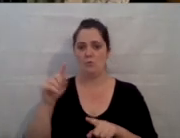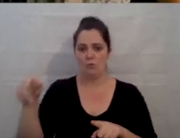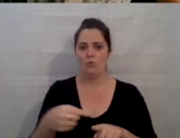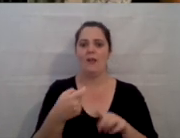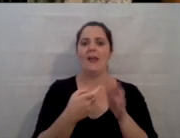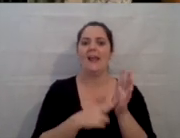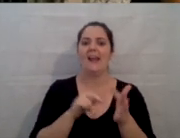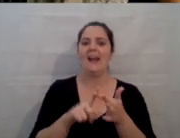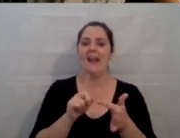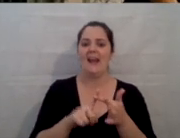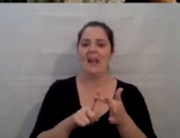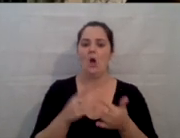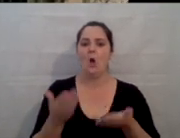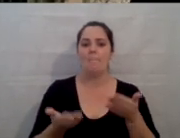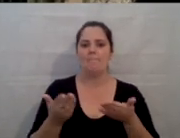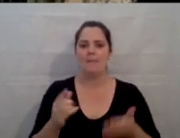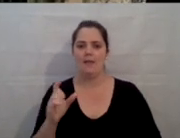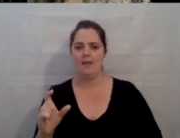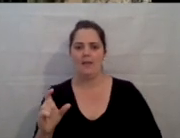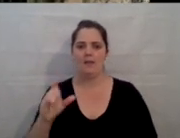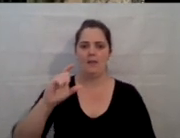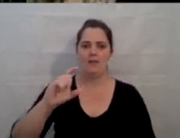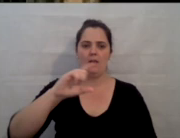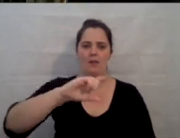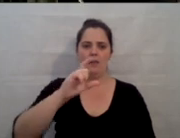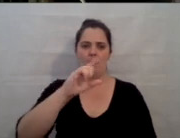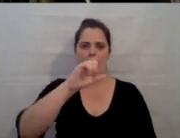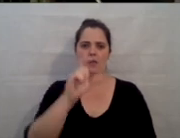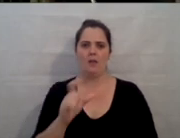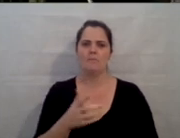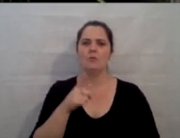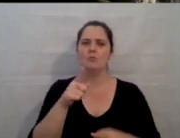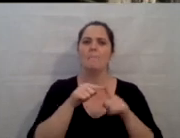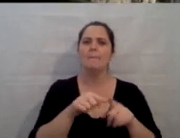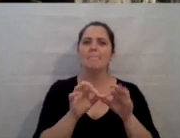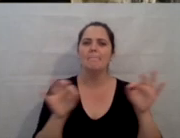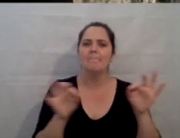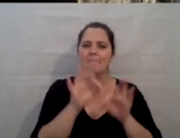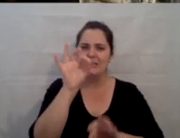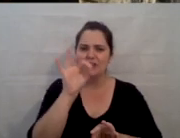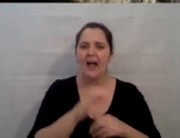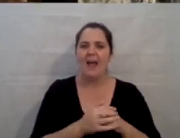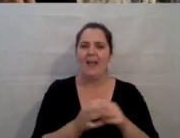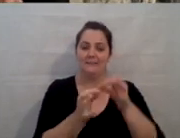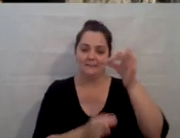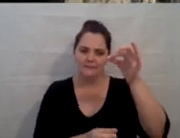and then compare that distance for example to the length of her forearm, so you're measuring and comparing. For those of you I was standing in front of